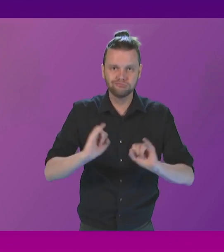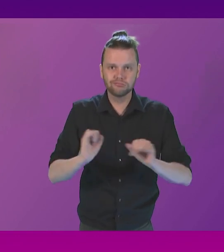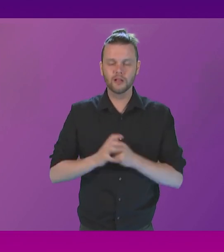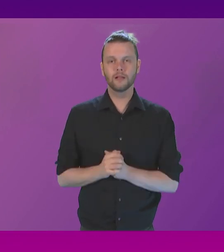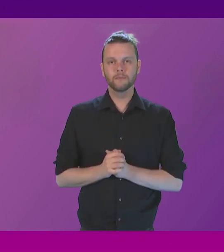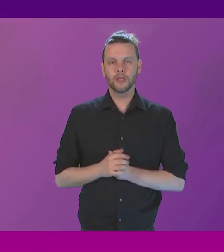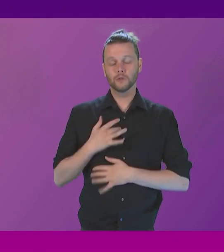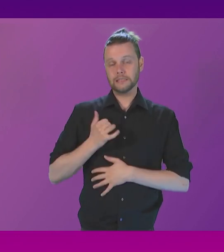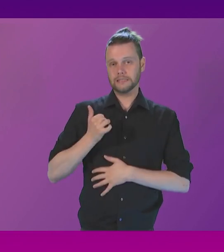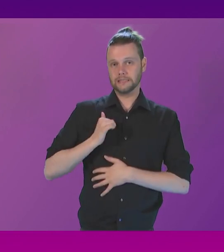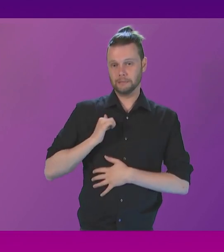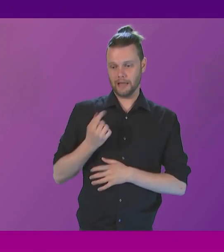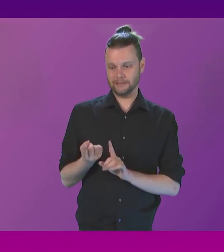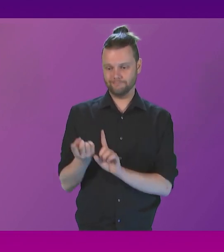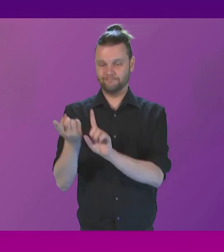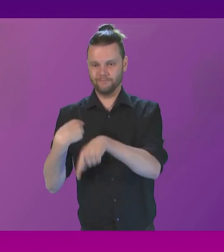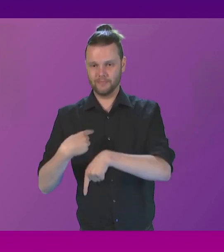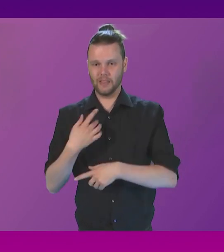anticipation of the First Minister’s answer to the question that I am about to ask,